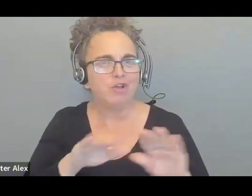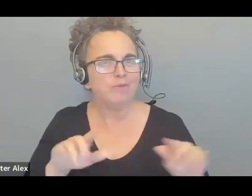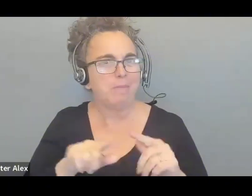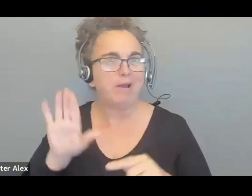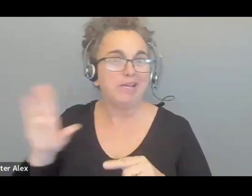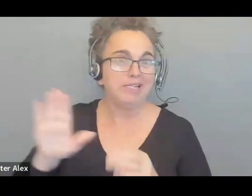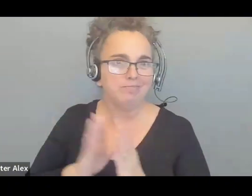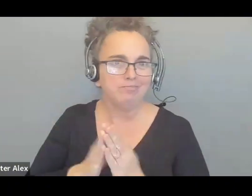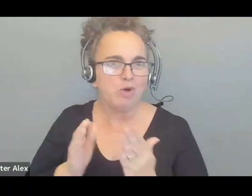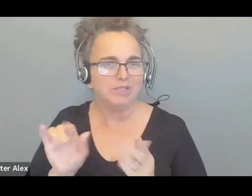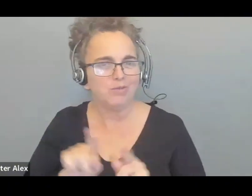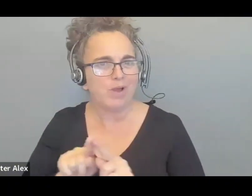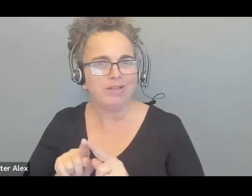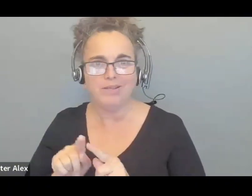So things, you know, he learned, we learned as well.